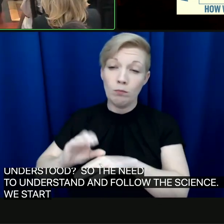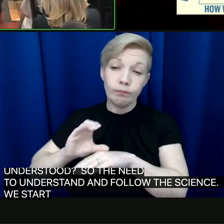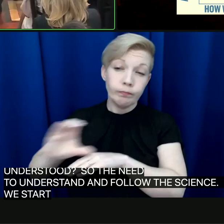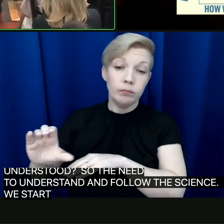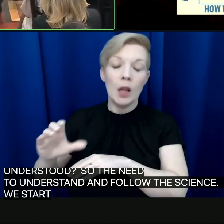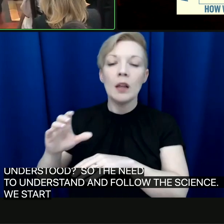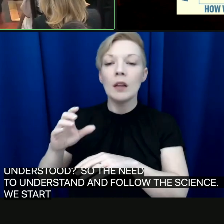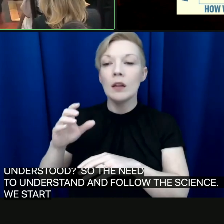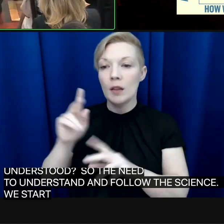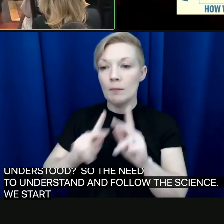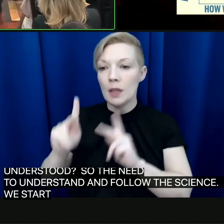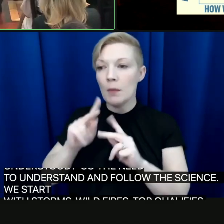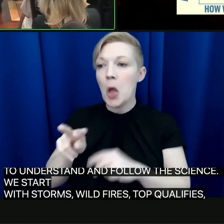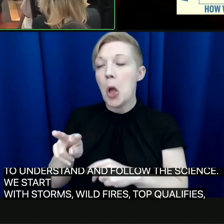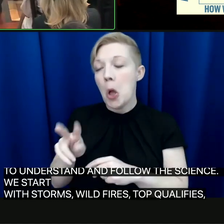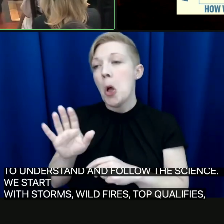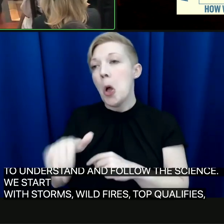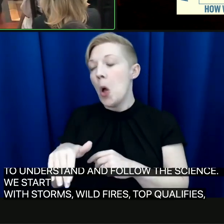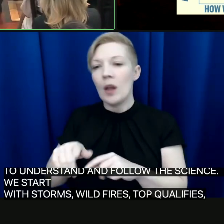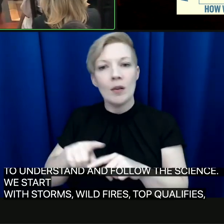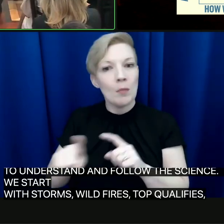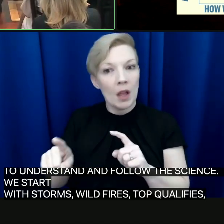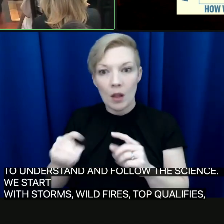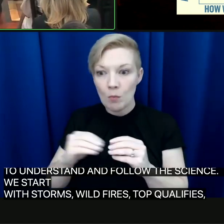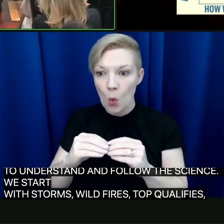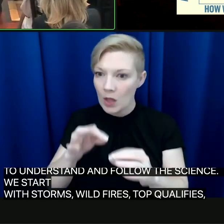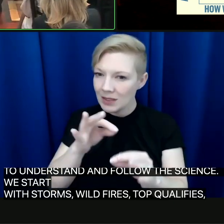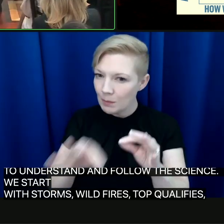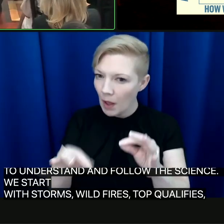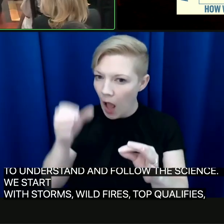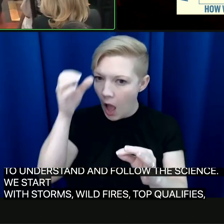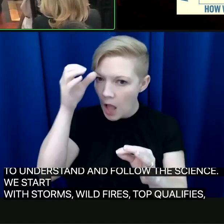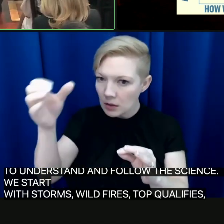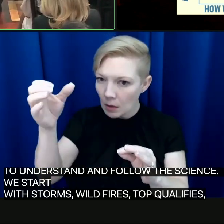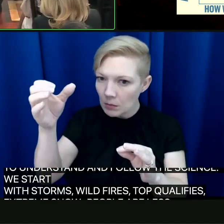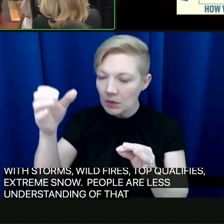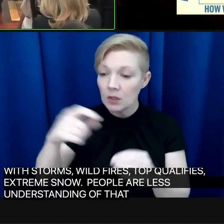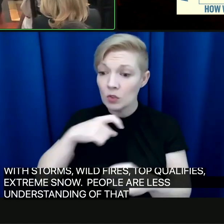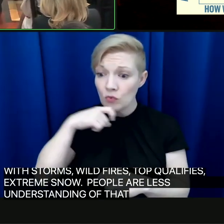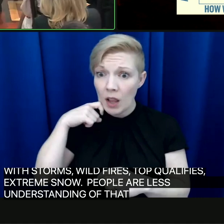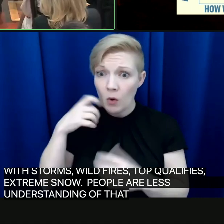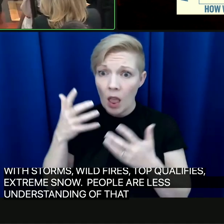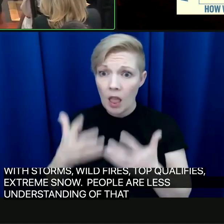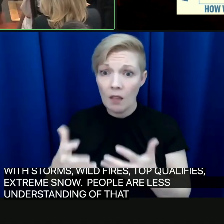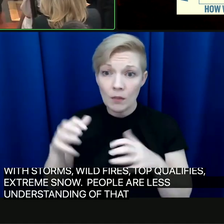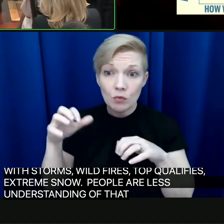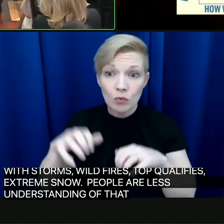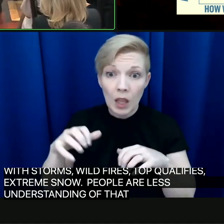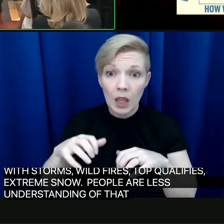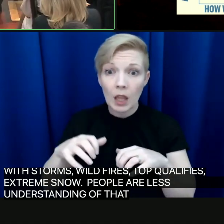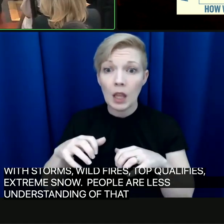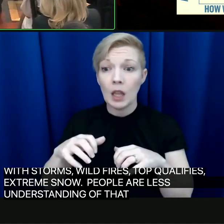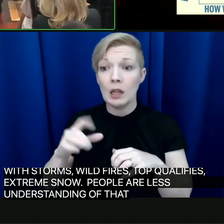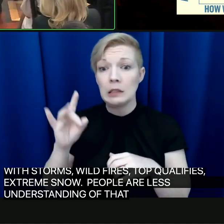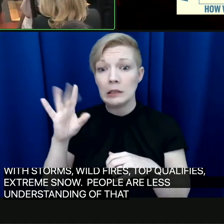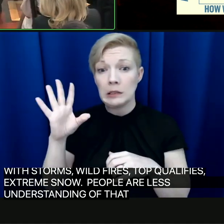But as you get toward more simple concepts droughts, heavy rain and then extreme heat and extreme cold,